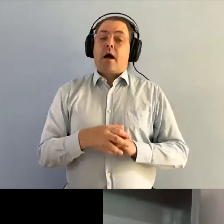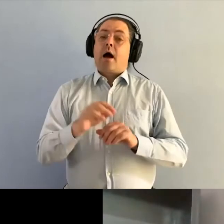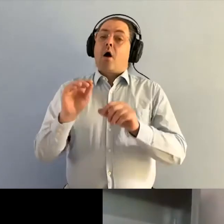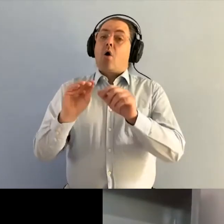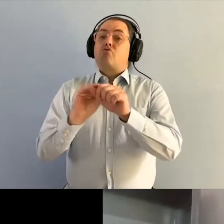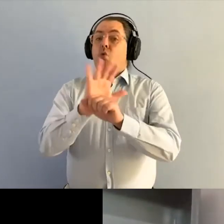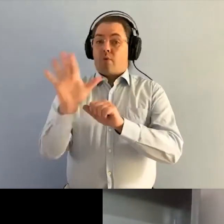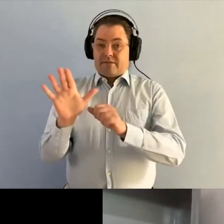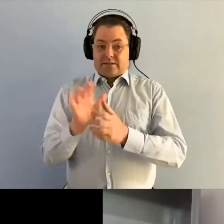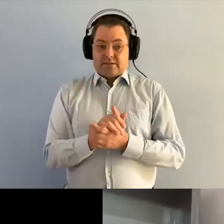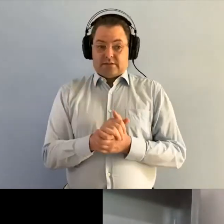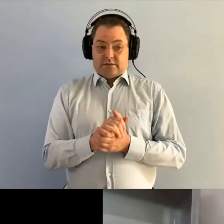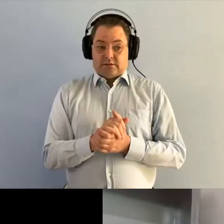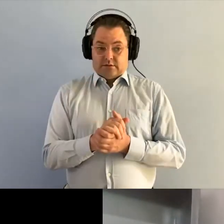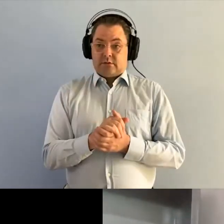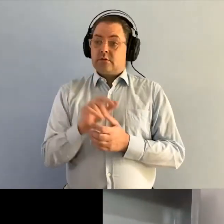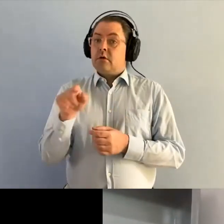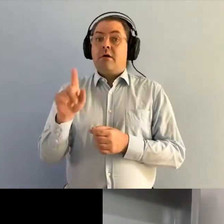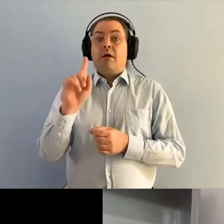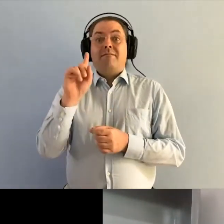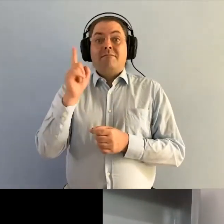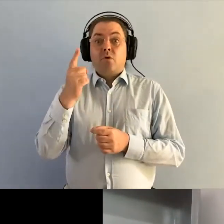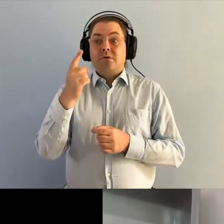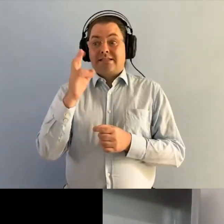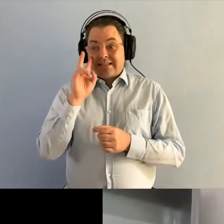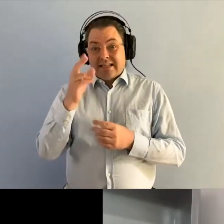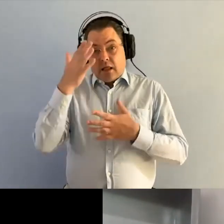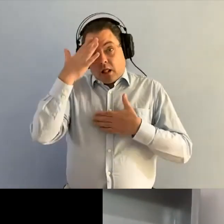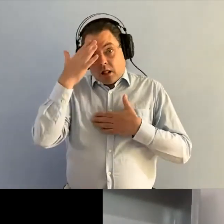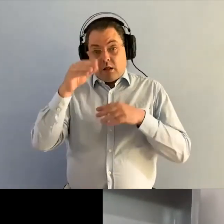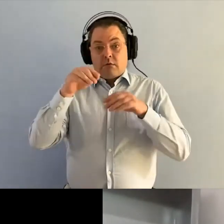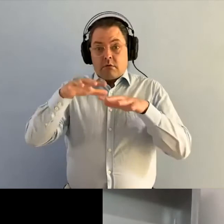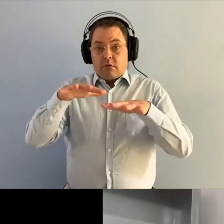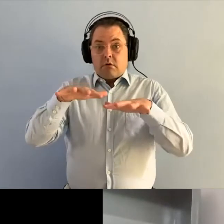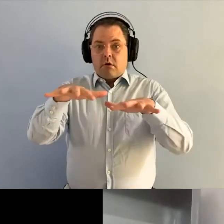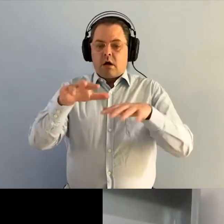research. Before the first wave of